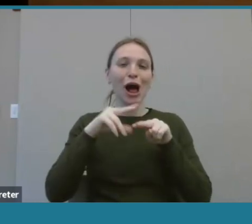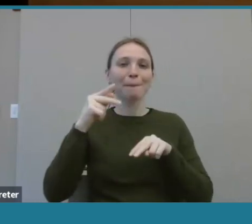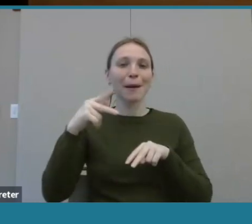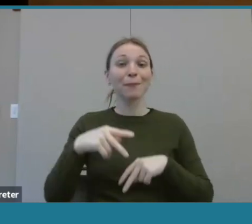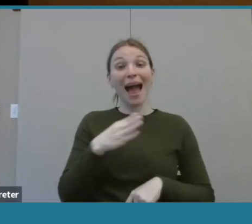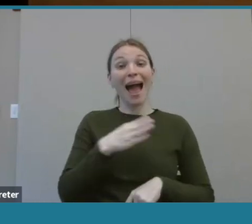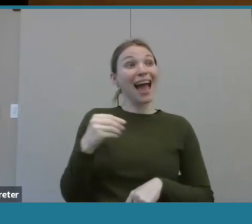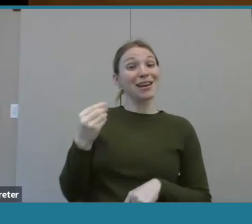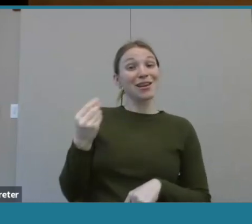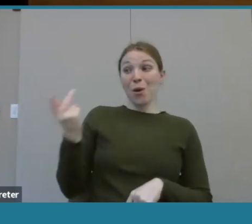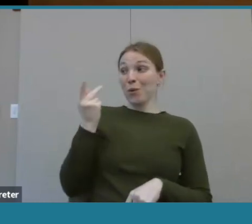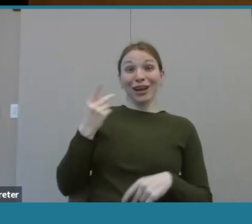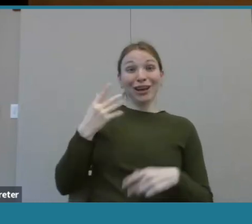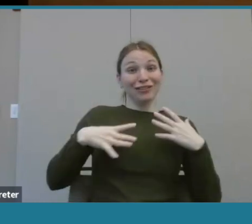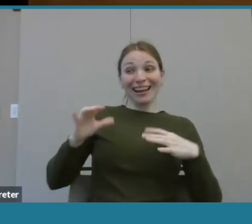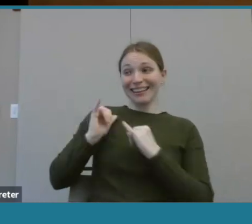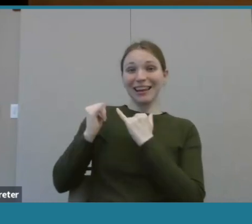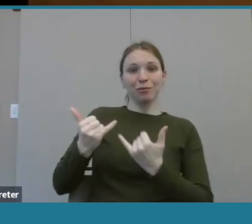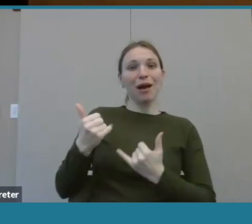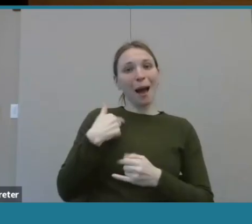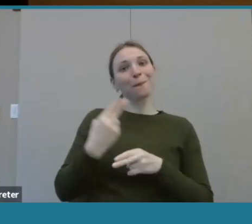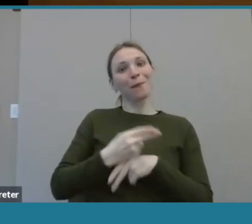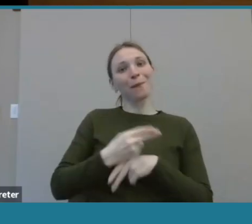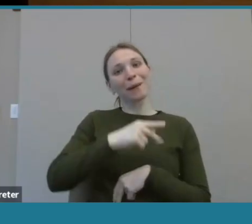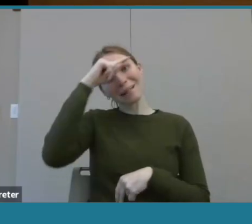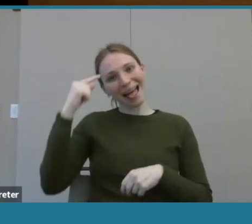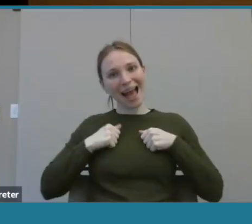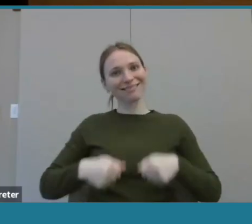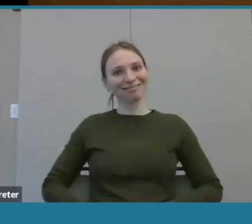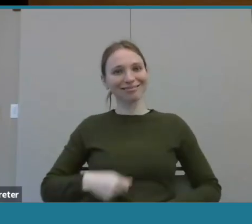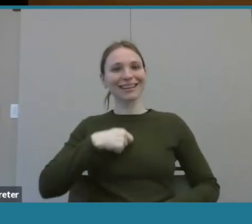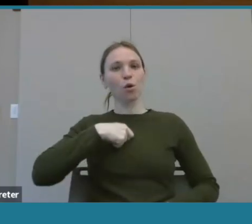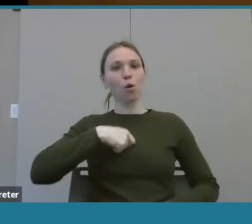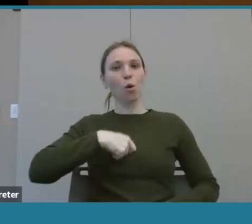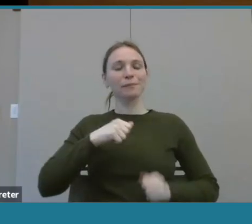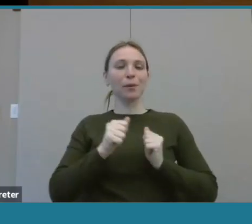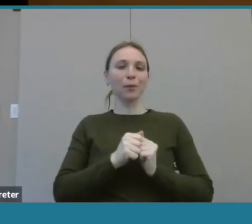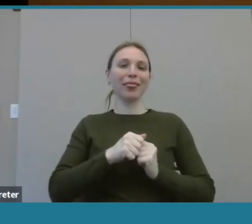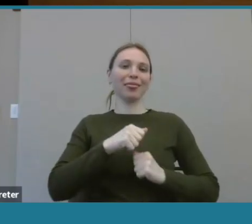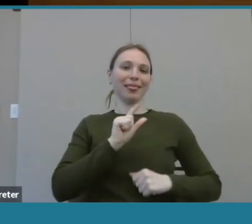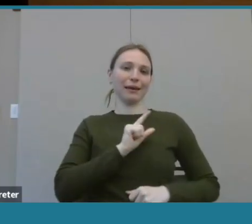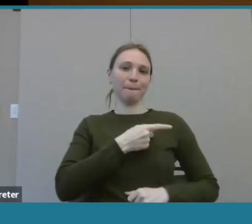I'm also wearing my Lincoln Park Zoo black quarter zip with a blue shirt, collared shirt poking from underneath.